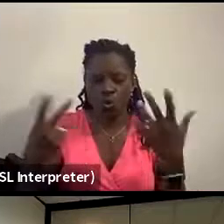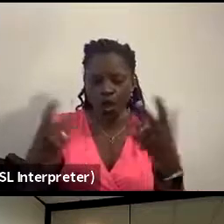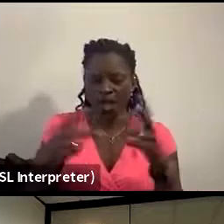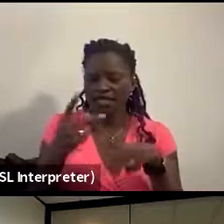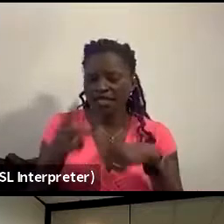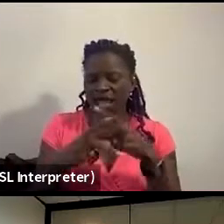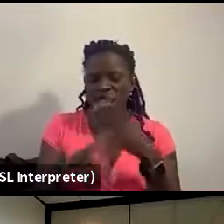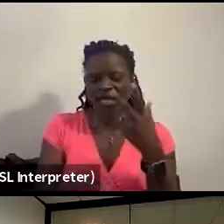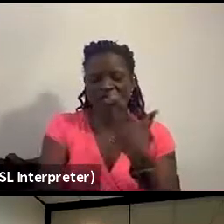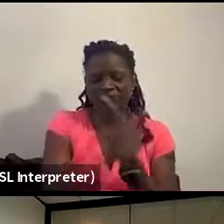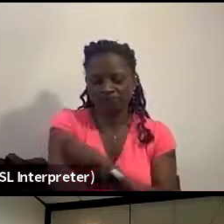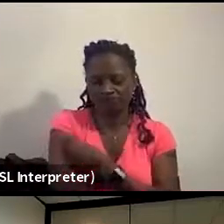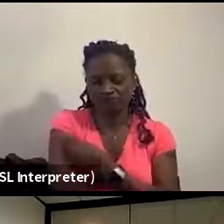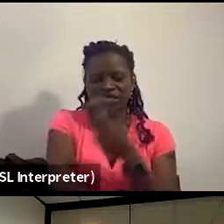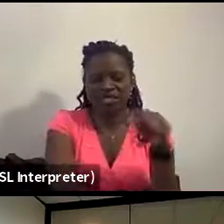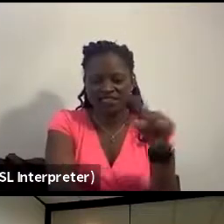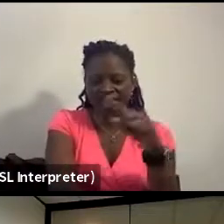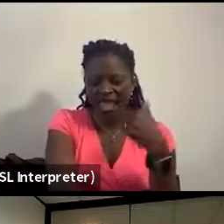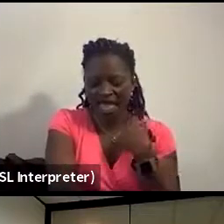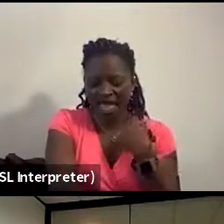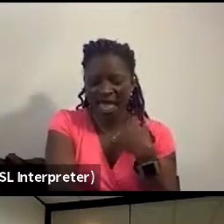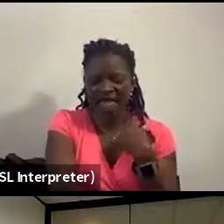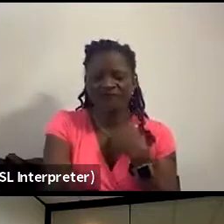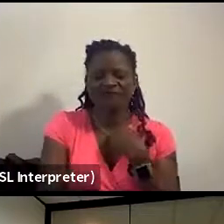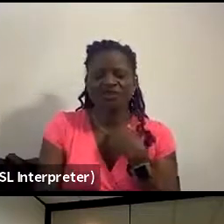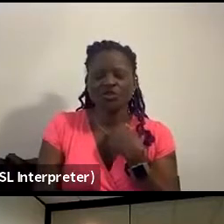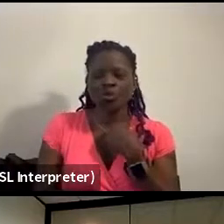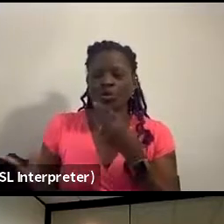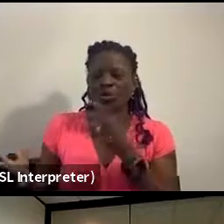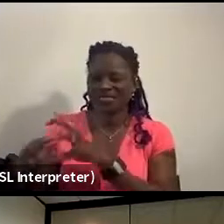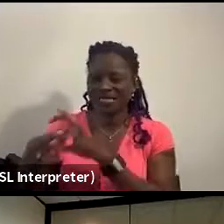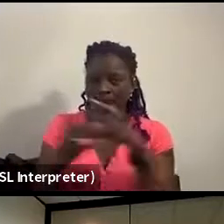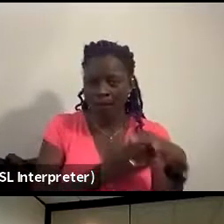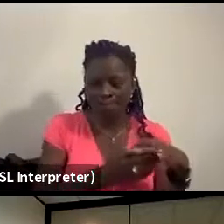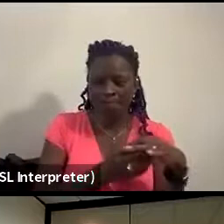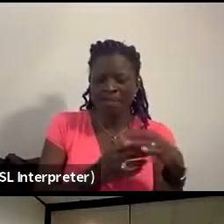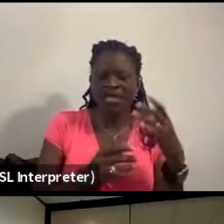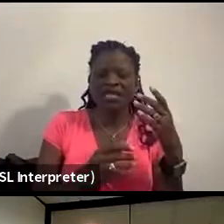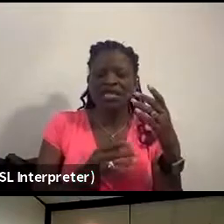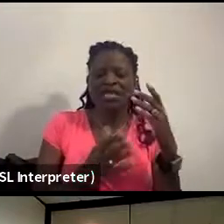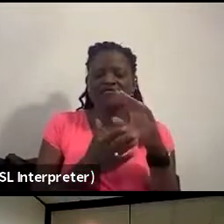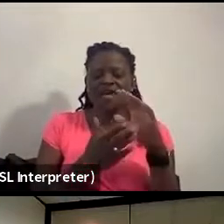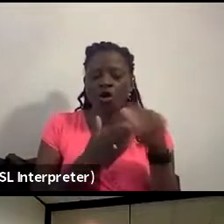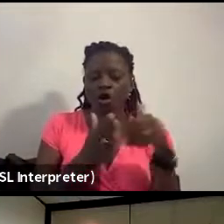Was there any commonality with that, with those people who came down with the Koven?